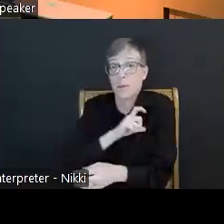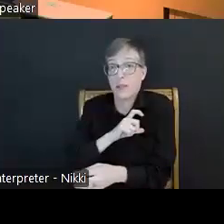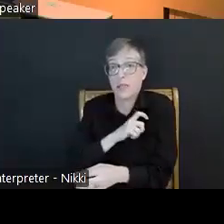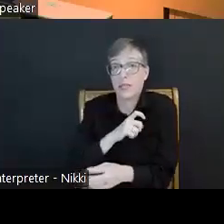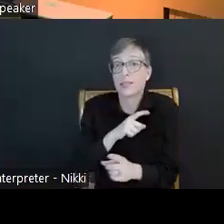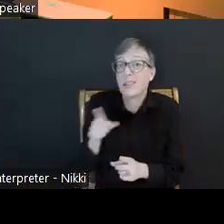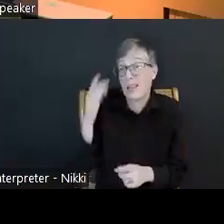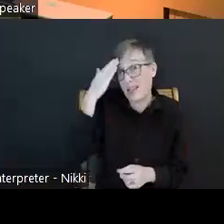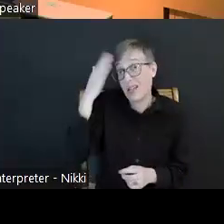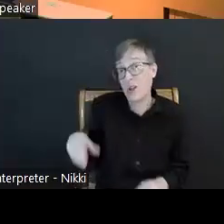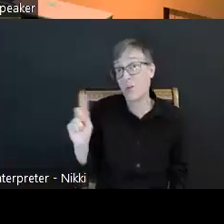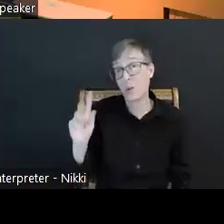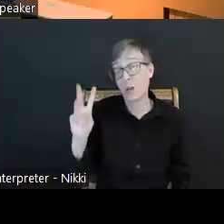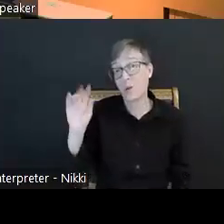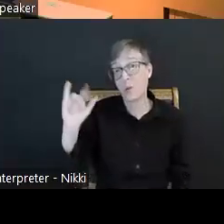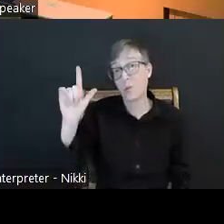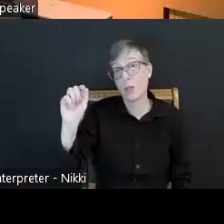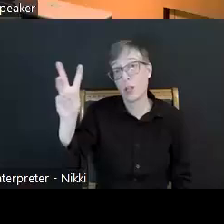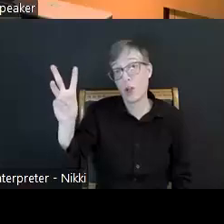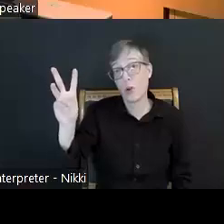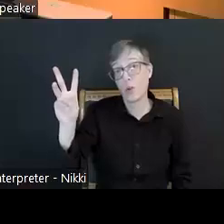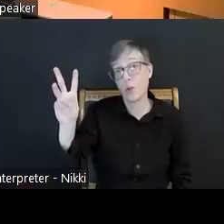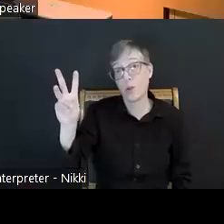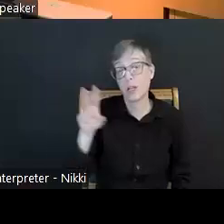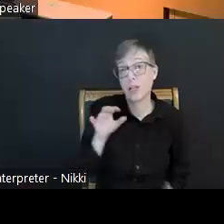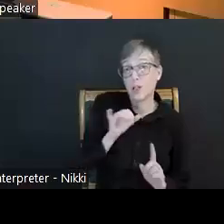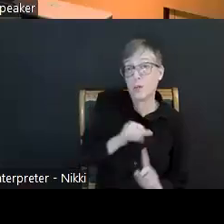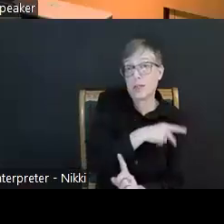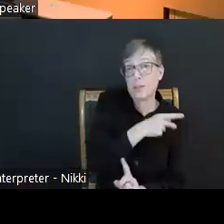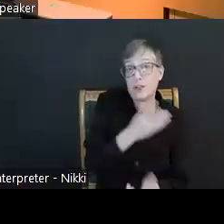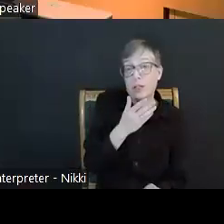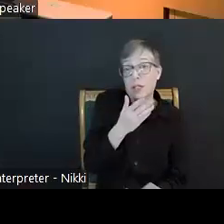that they might have to also look for services further out simply because of who the abuser is